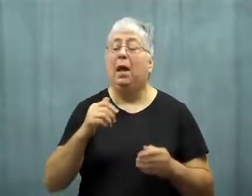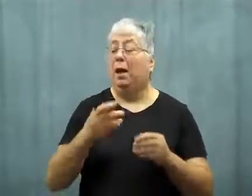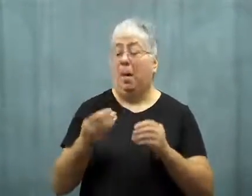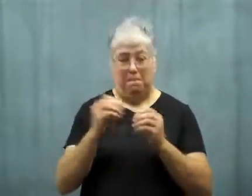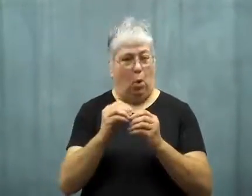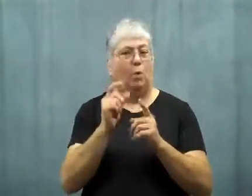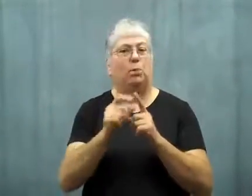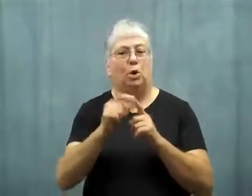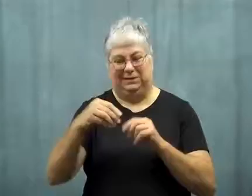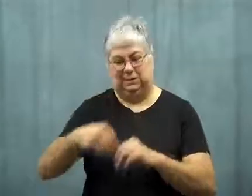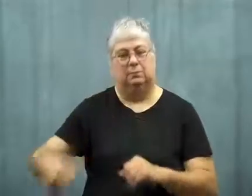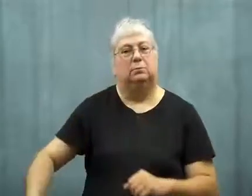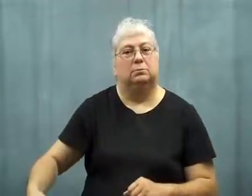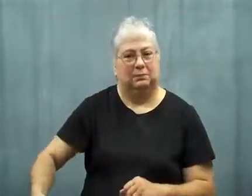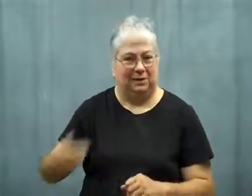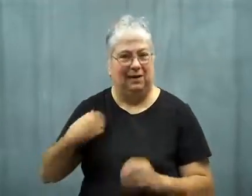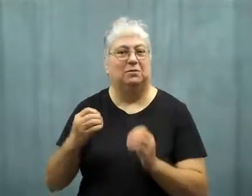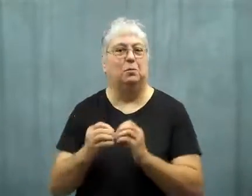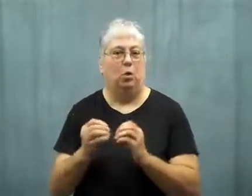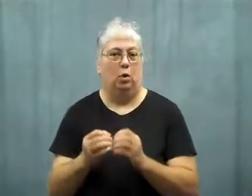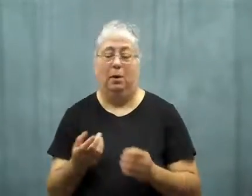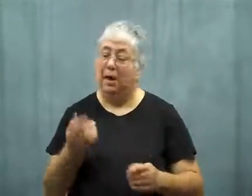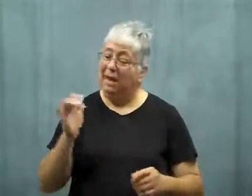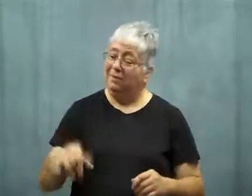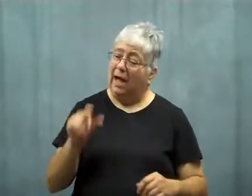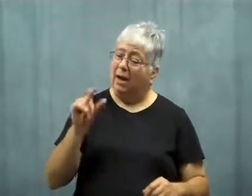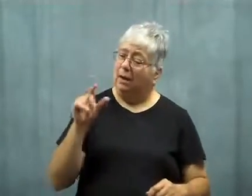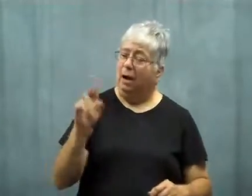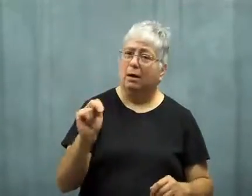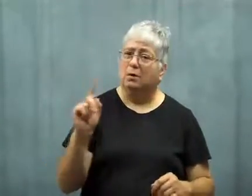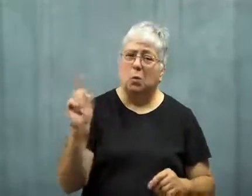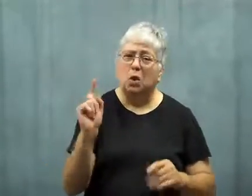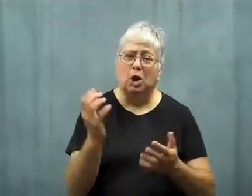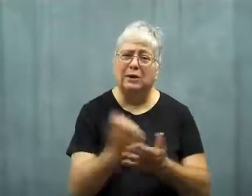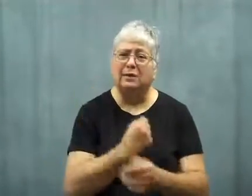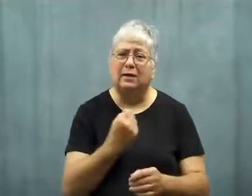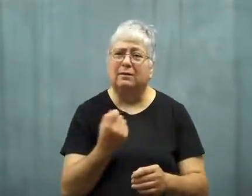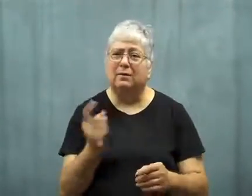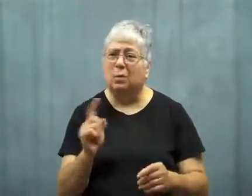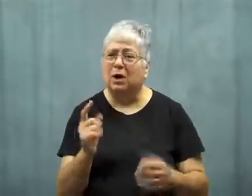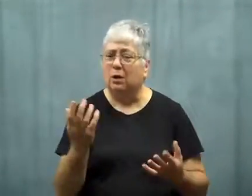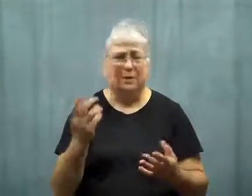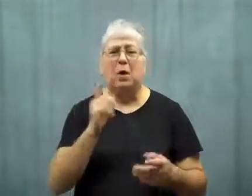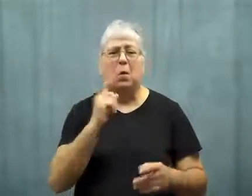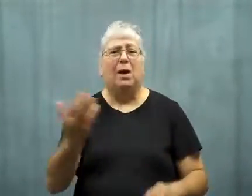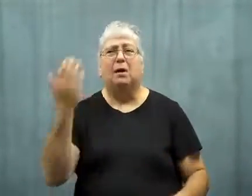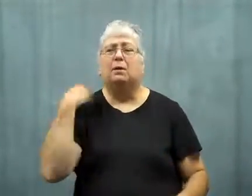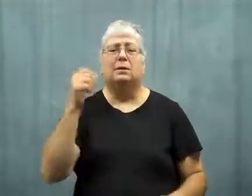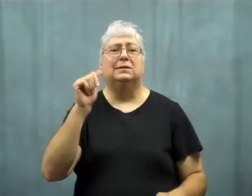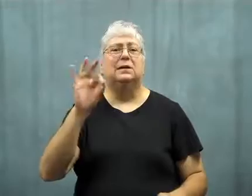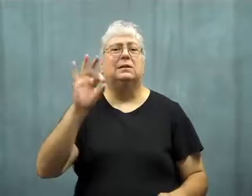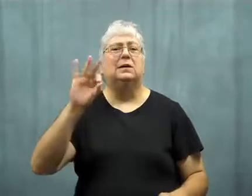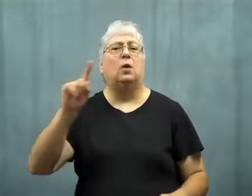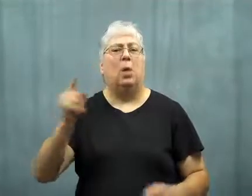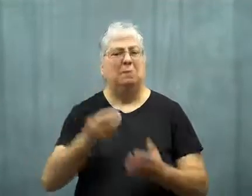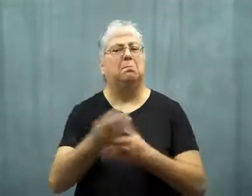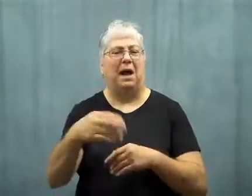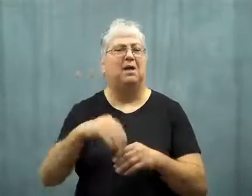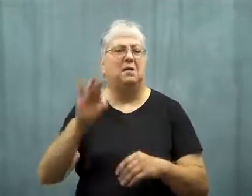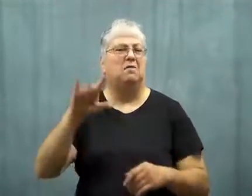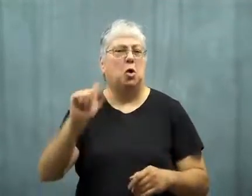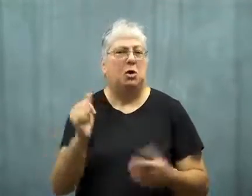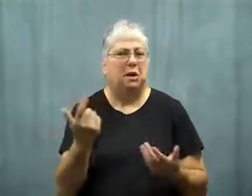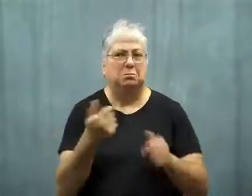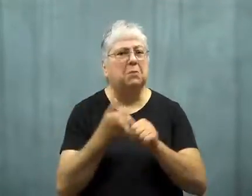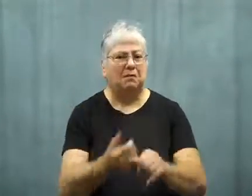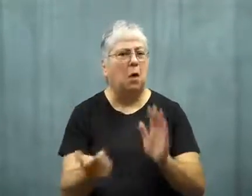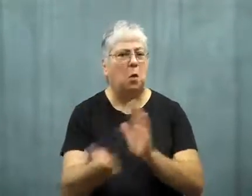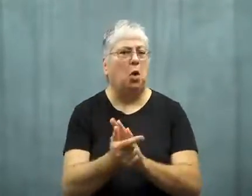He had more ammunition in his briefcase.